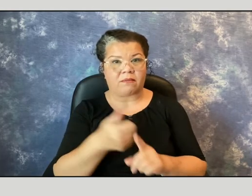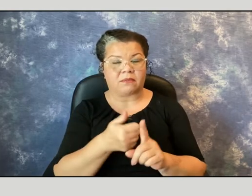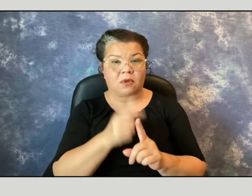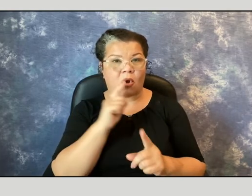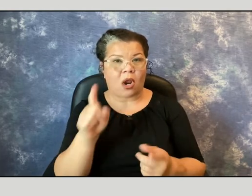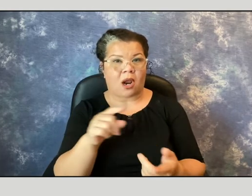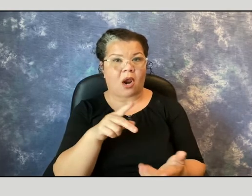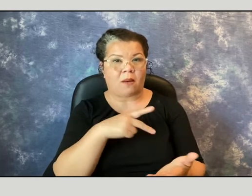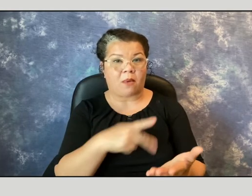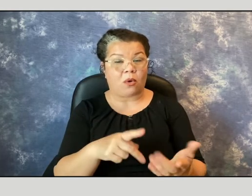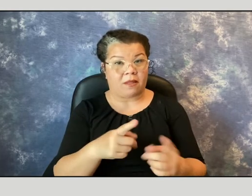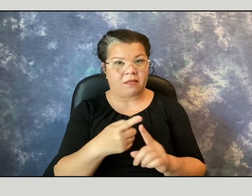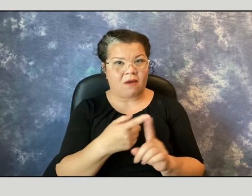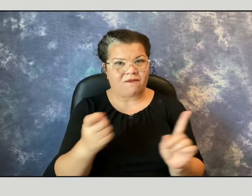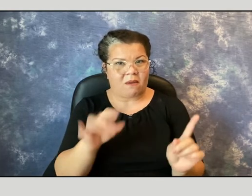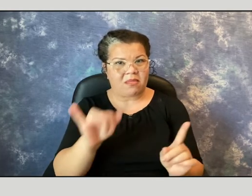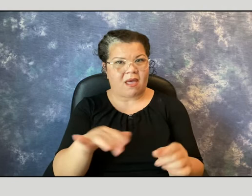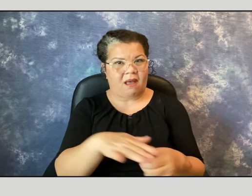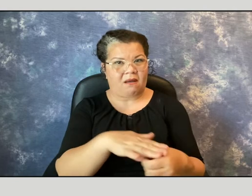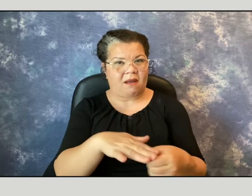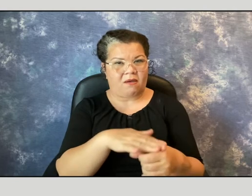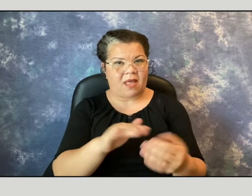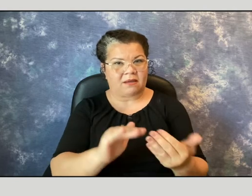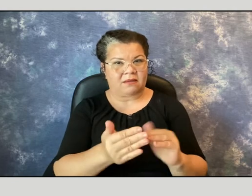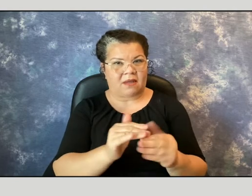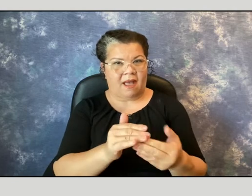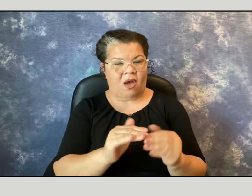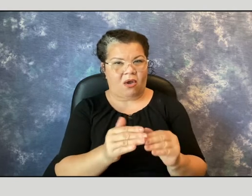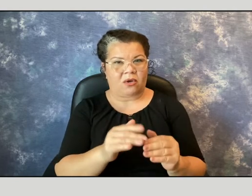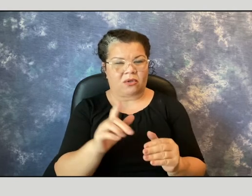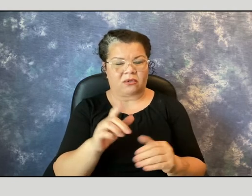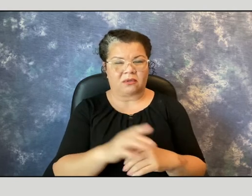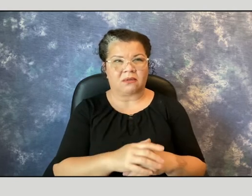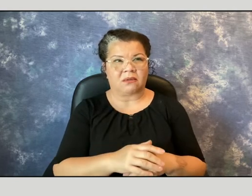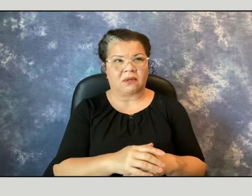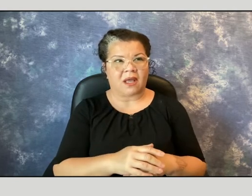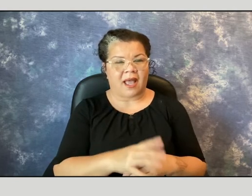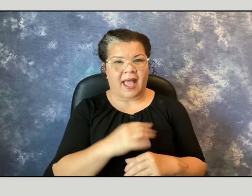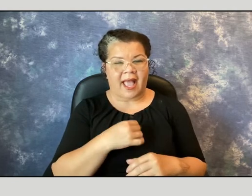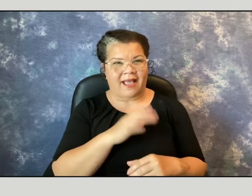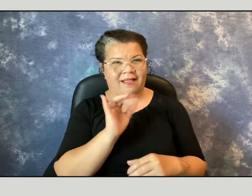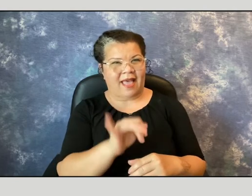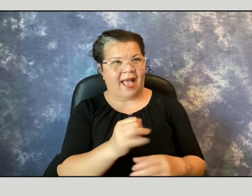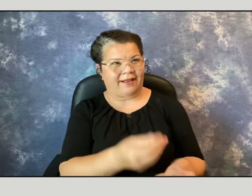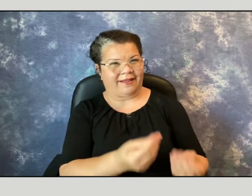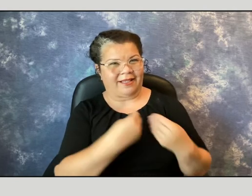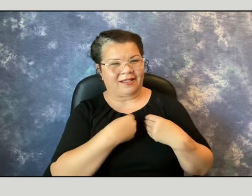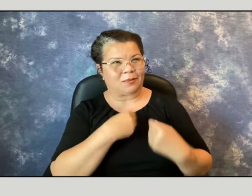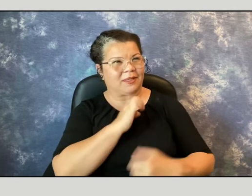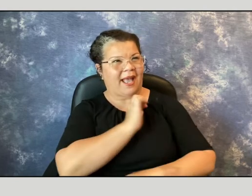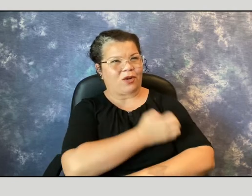and I receive energy from there. Suddenly they haven't published,